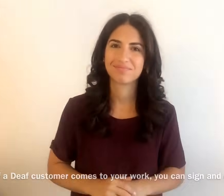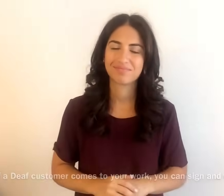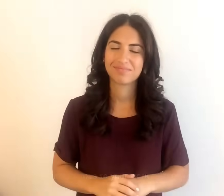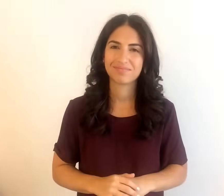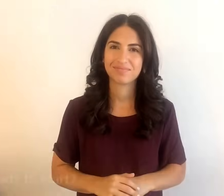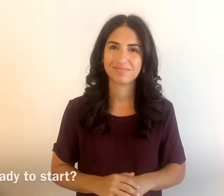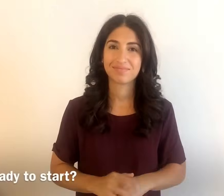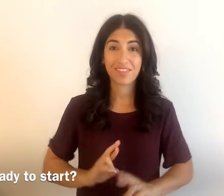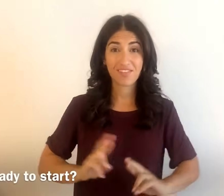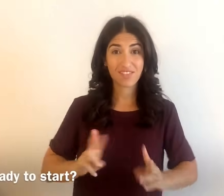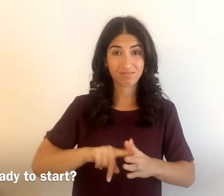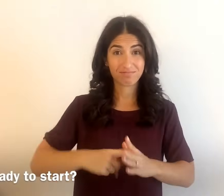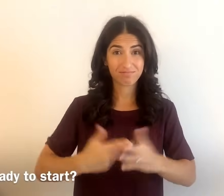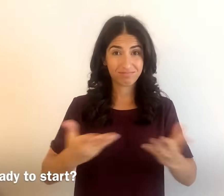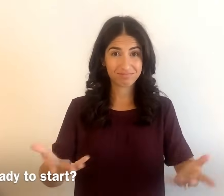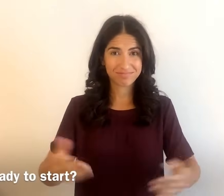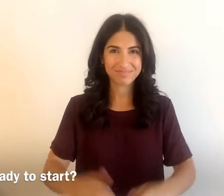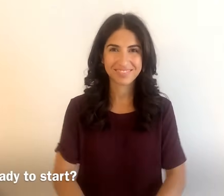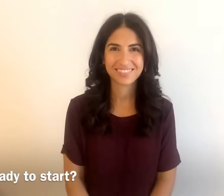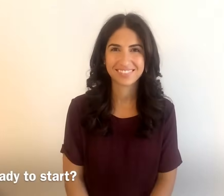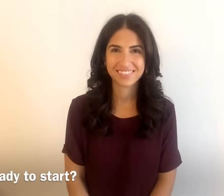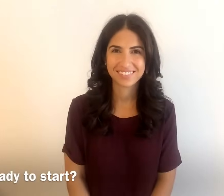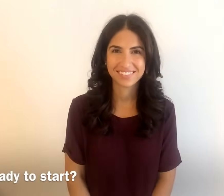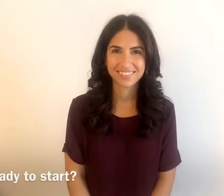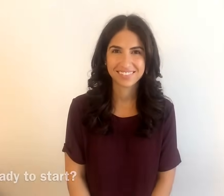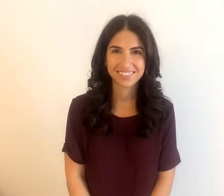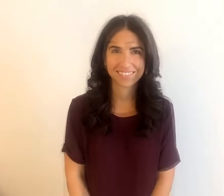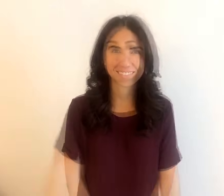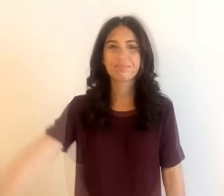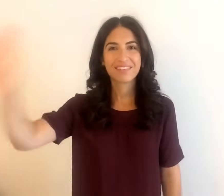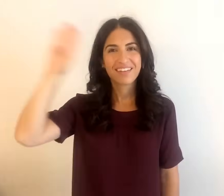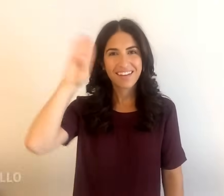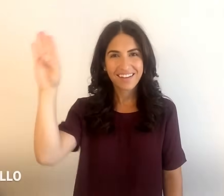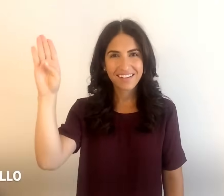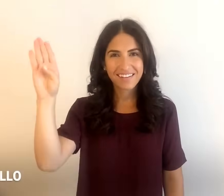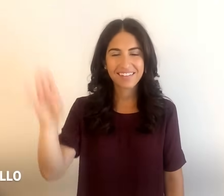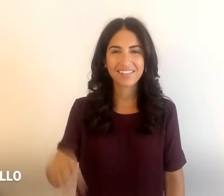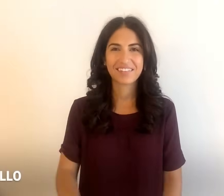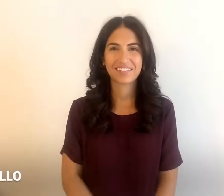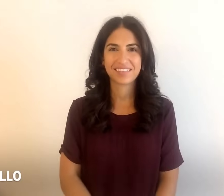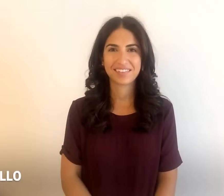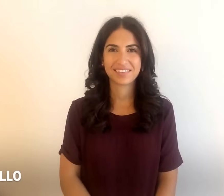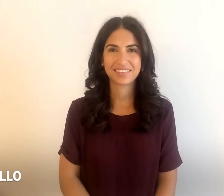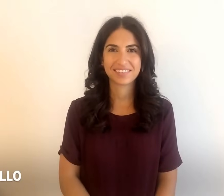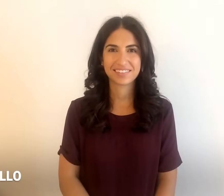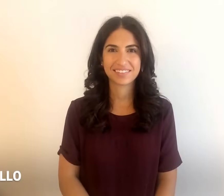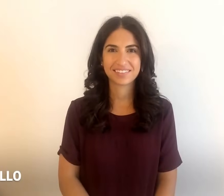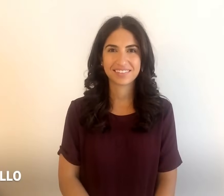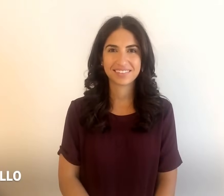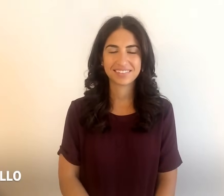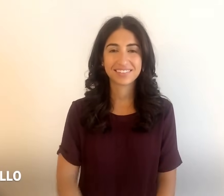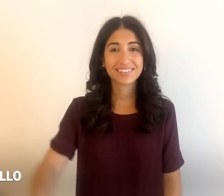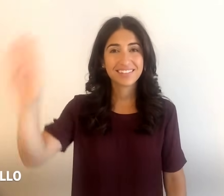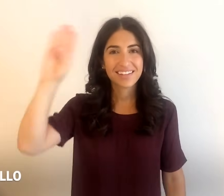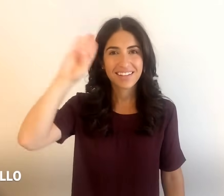communicate with them! You ready to begin? Hello